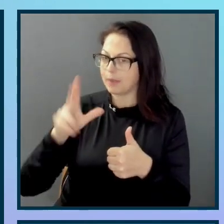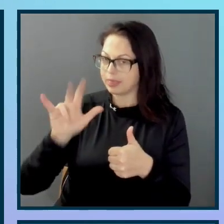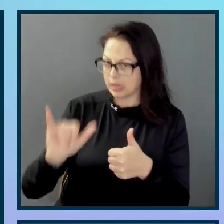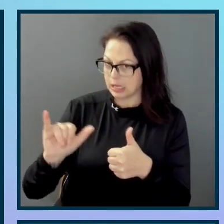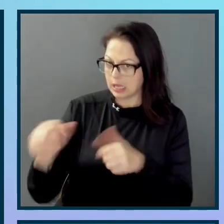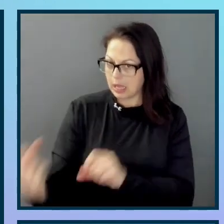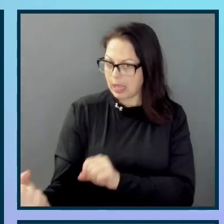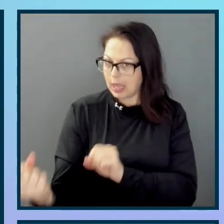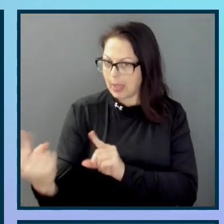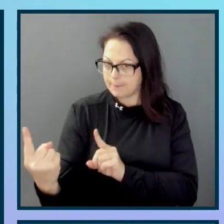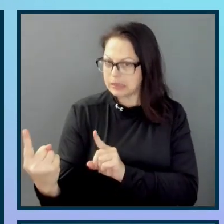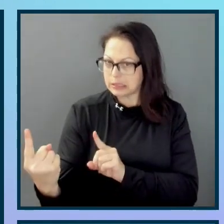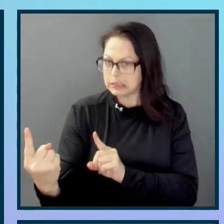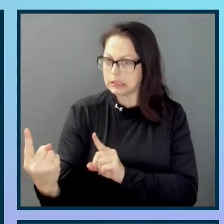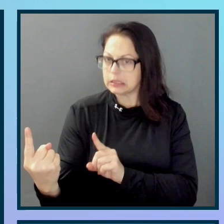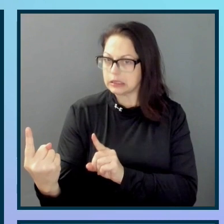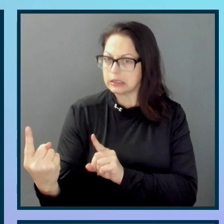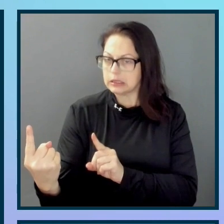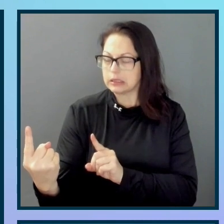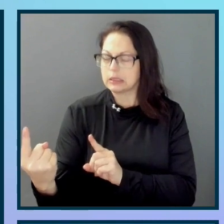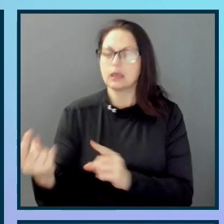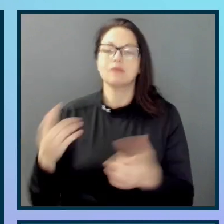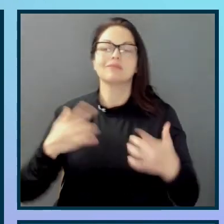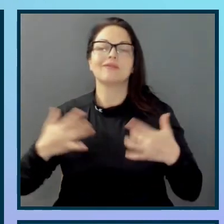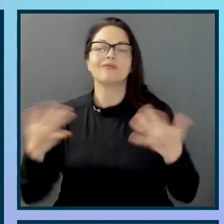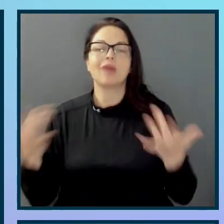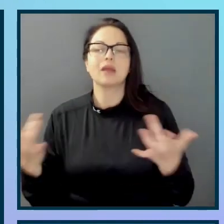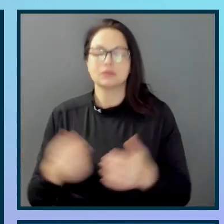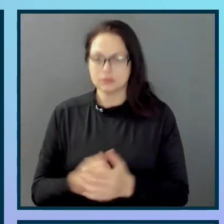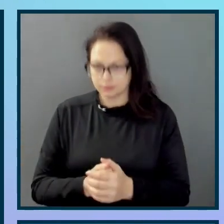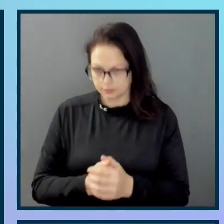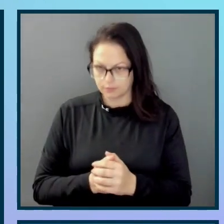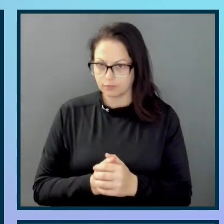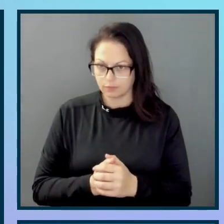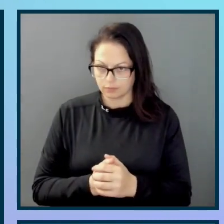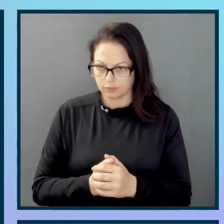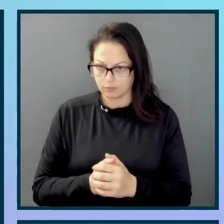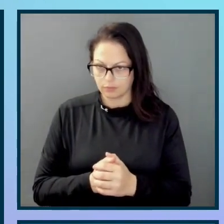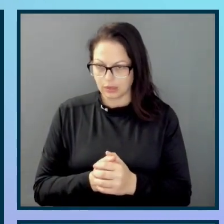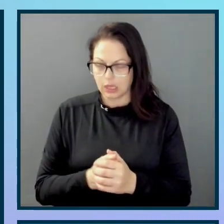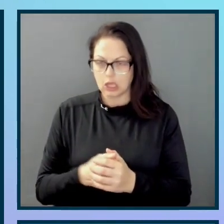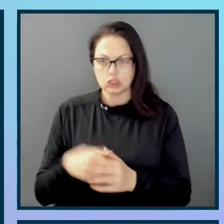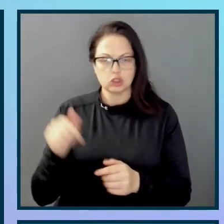empathy is really just about understanding. So these are events that are there designed to increase understanding